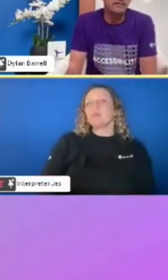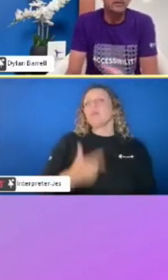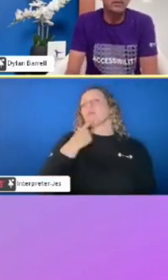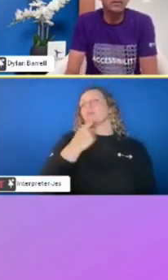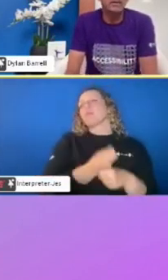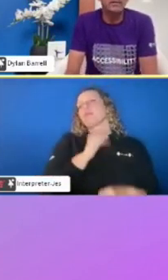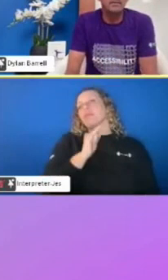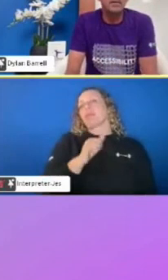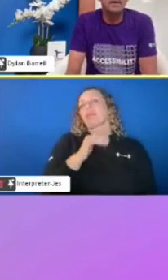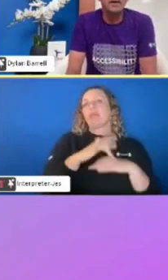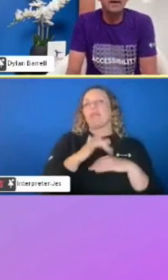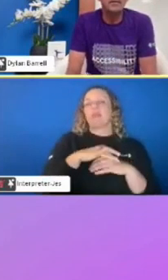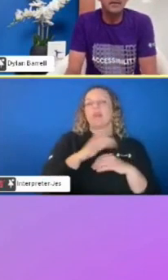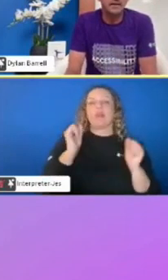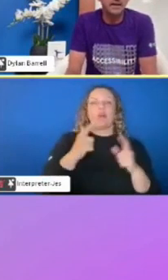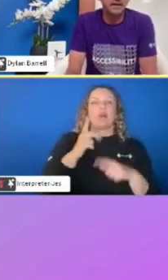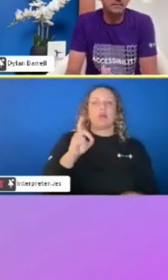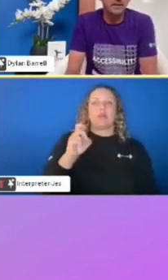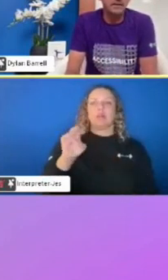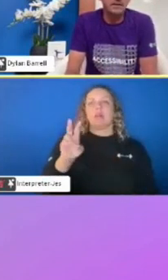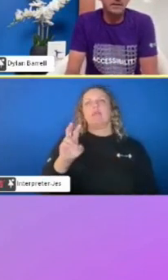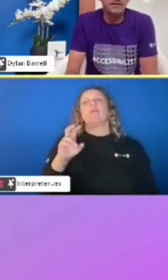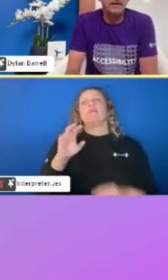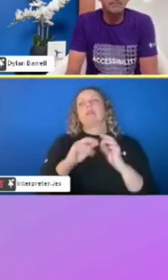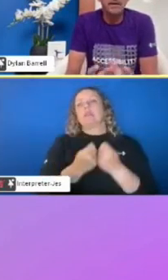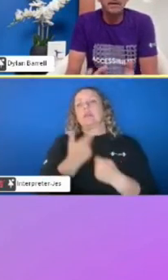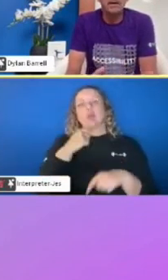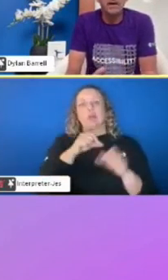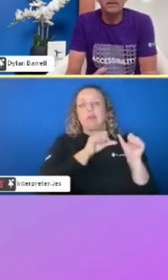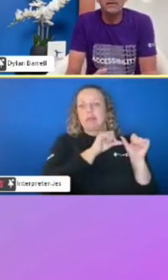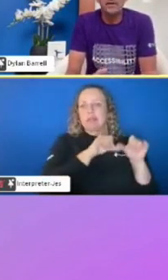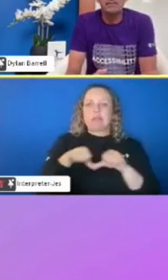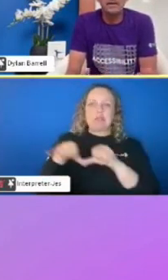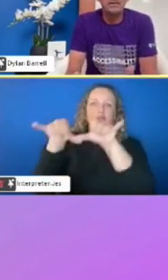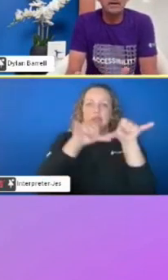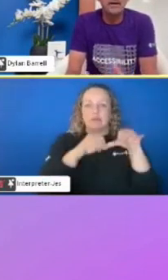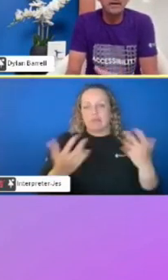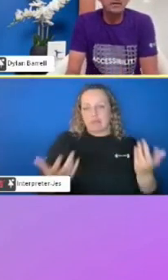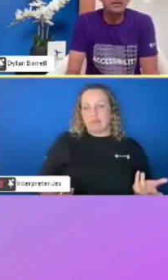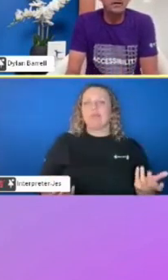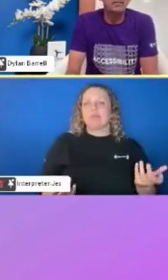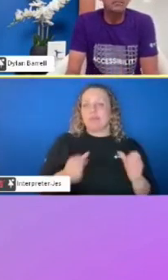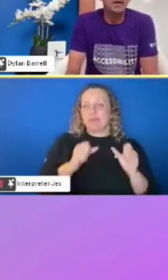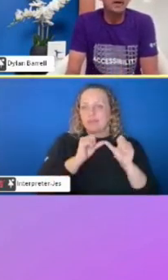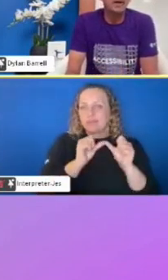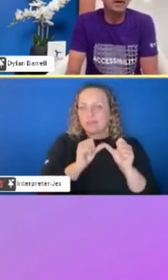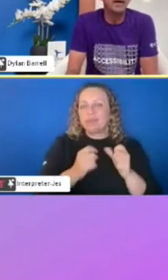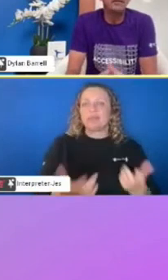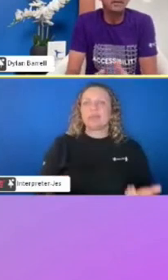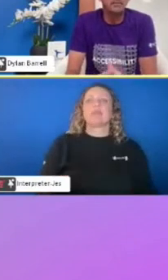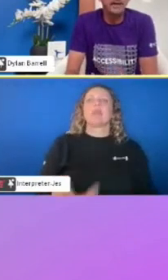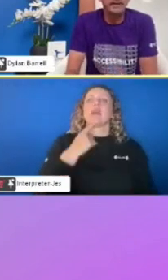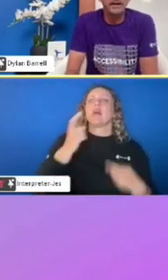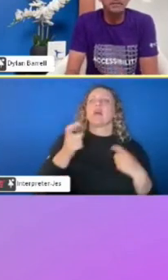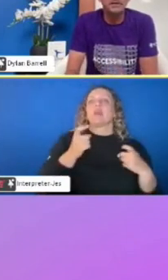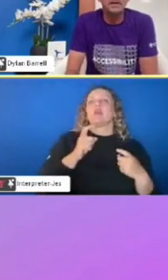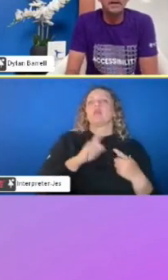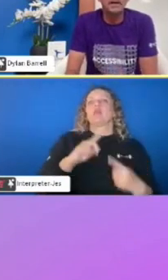to all your dev teams so that that can be consistent. And very often that maps directly to a HTML button element.